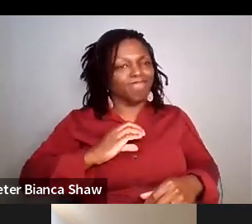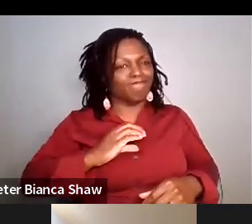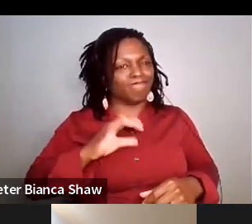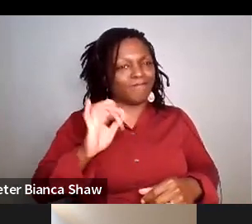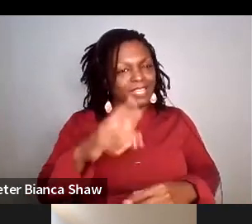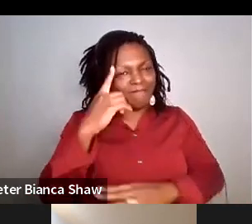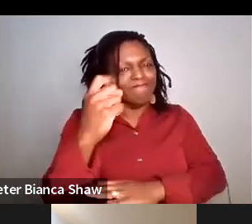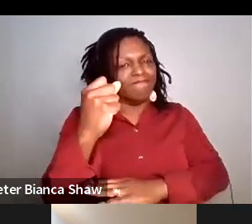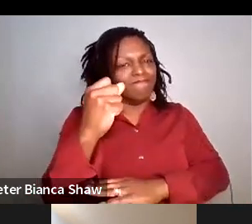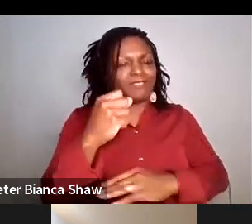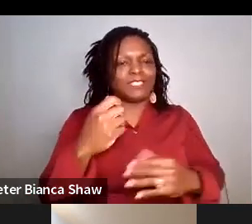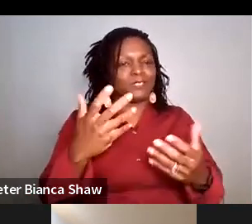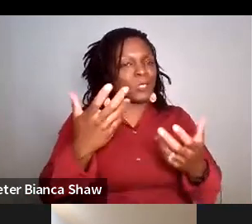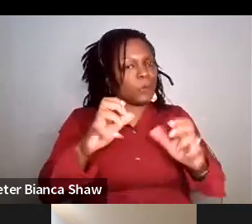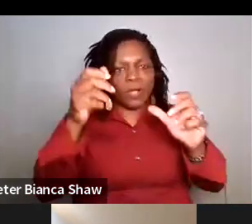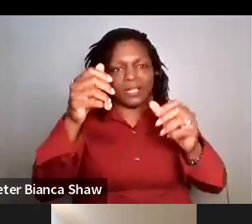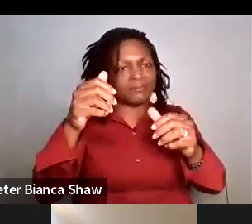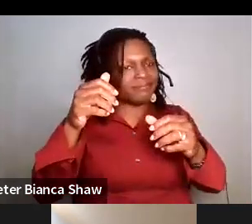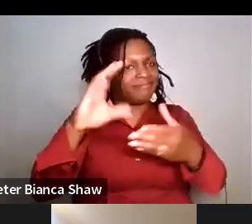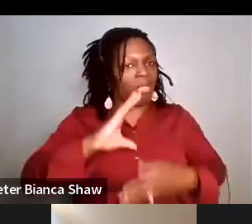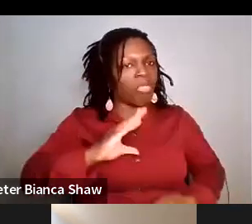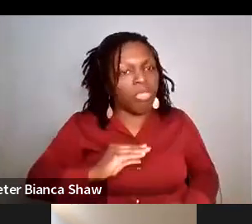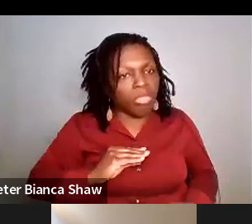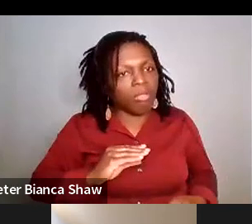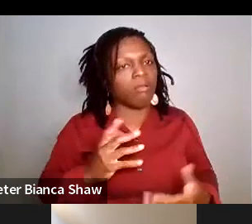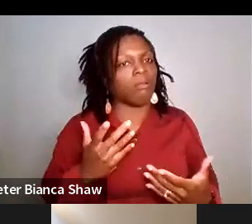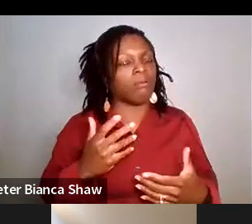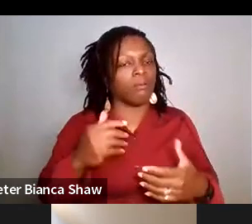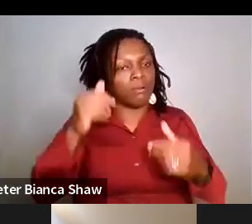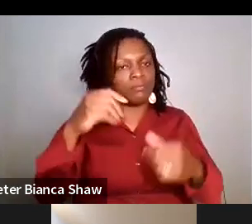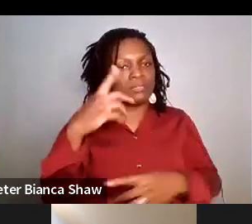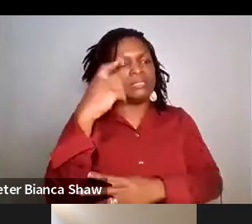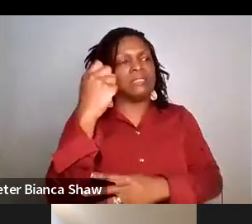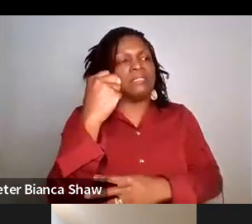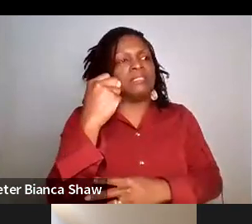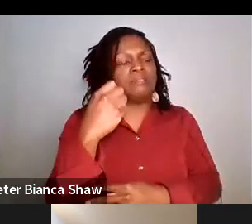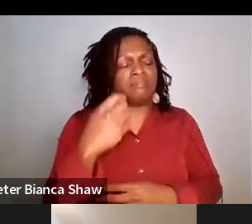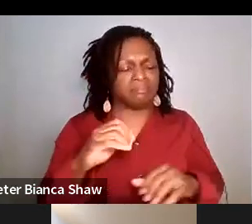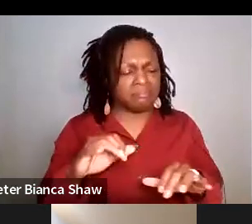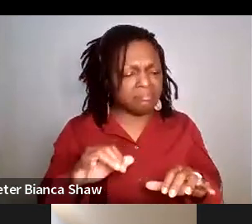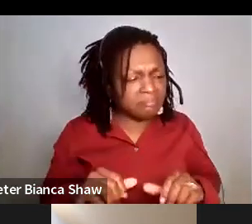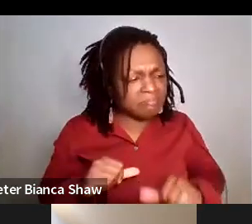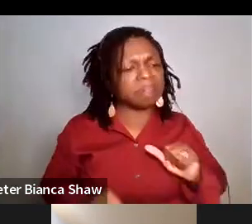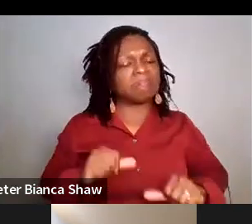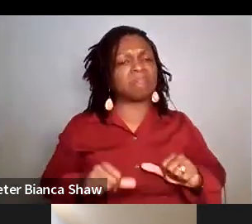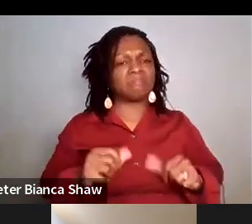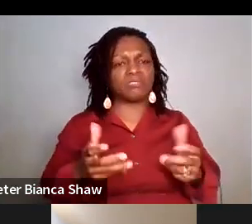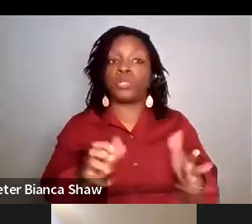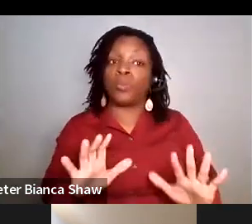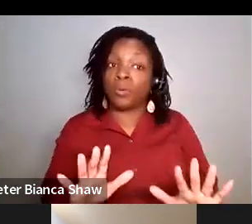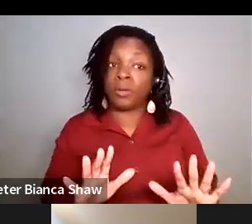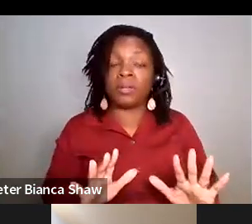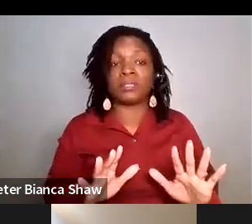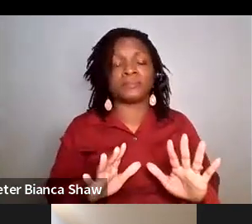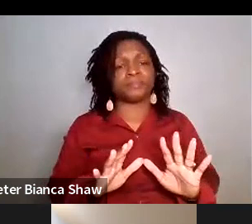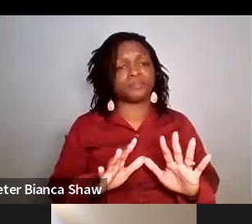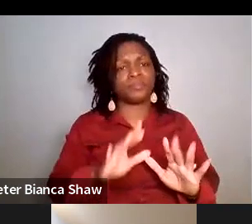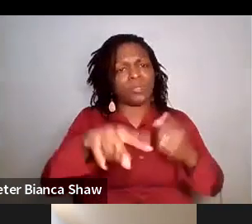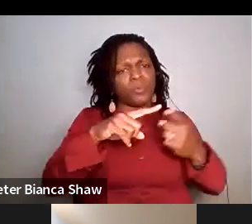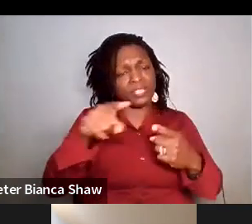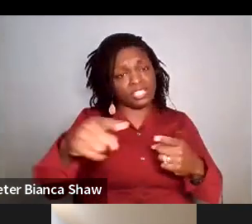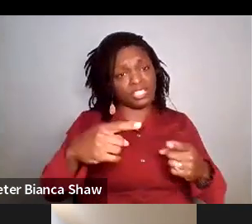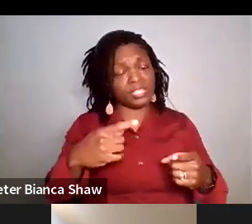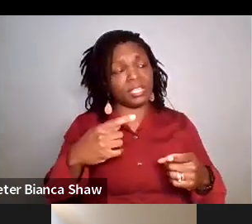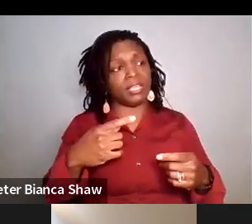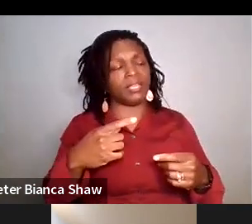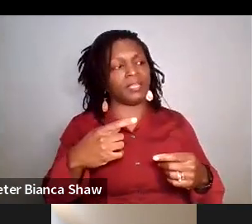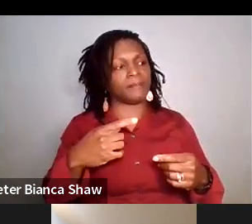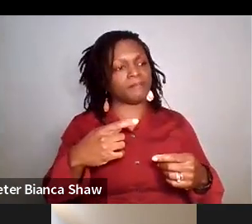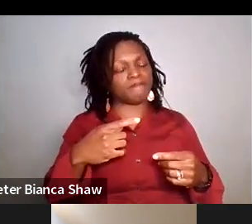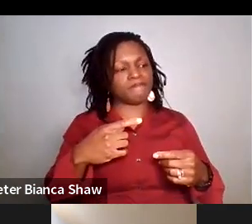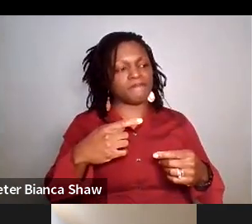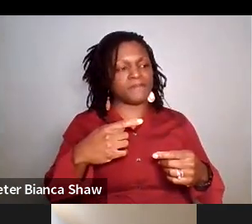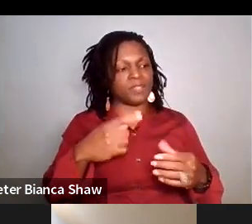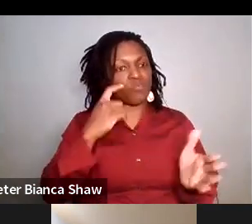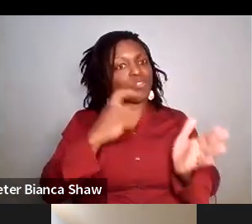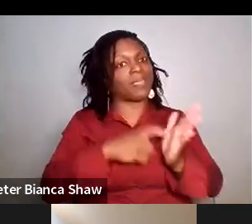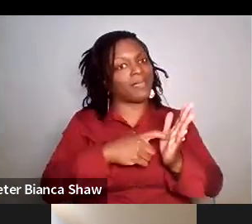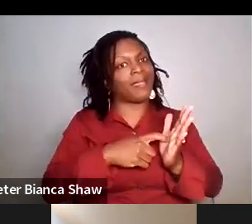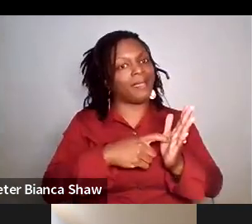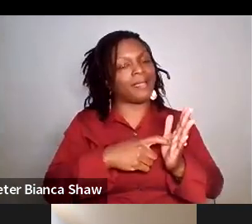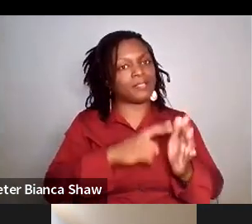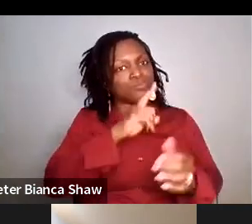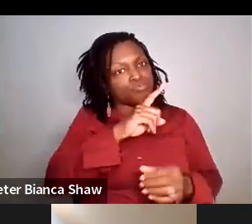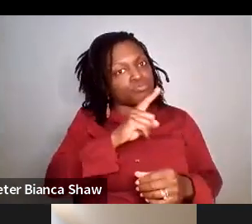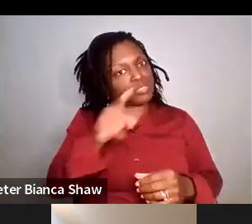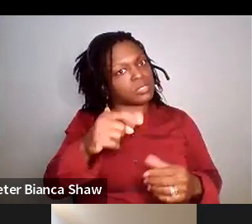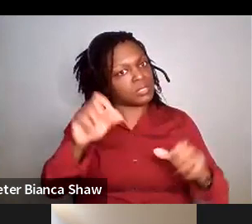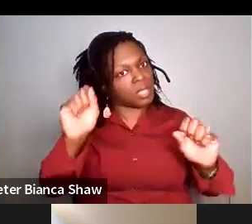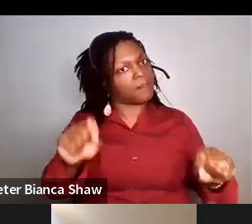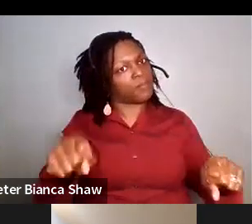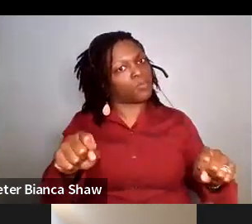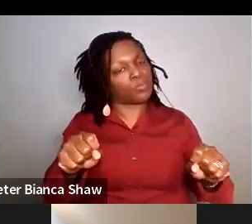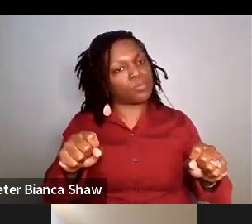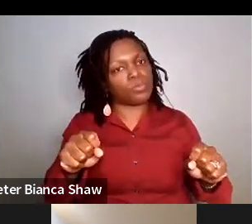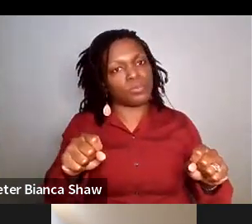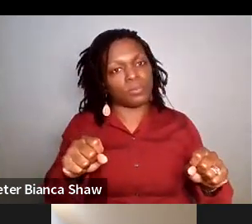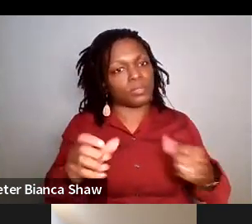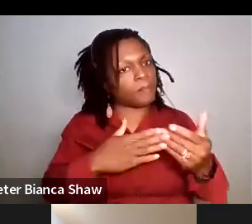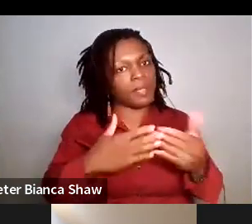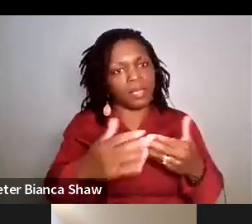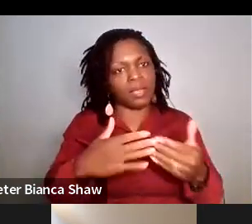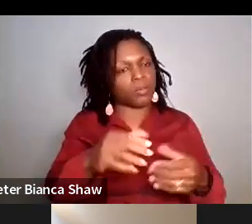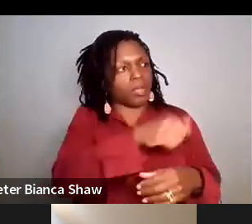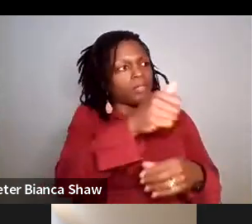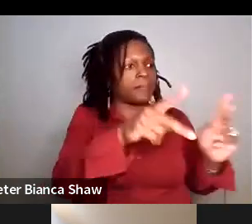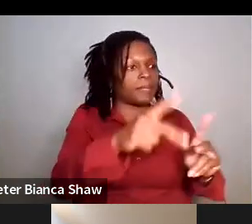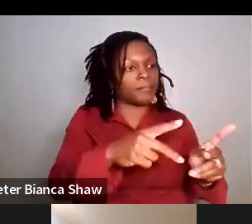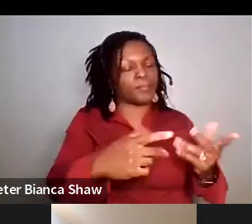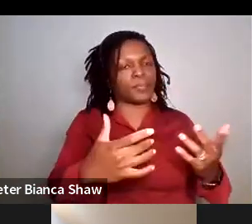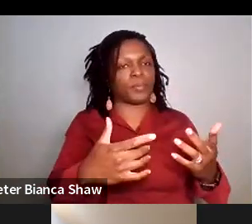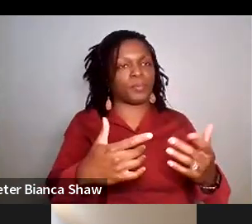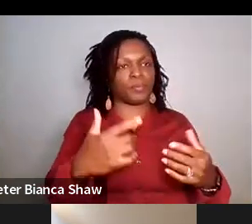And then, as far as the greatest reward, really the the greatest reward is having those moments when she recognizes, or true ability to do things despite of what everyone else has said or think.